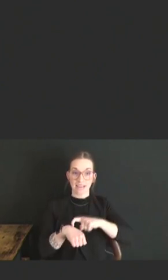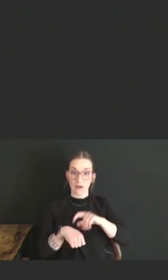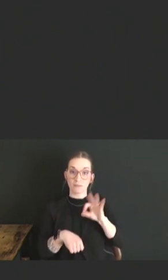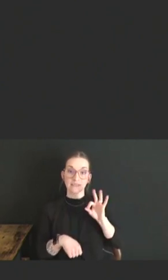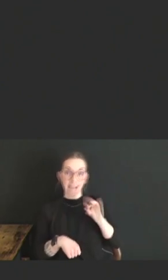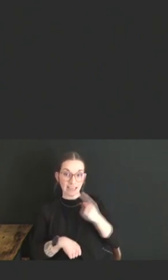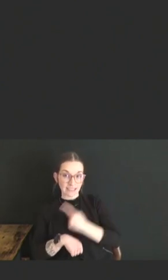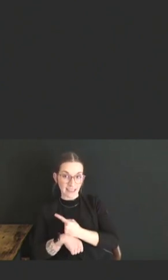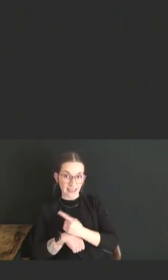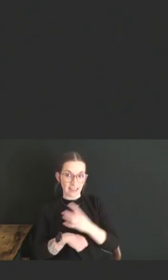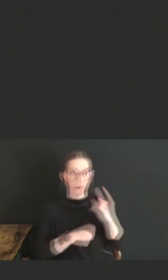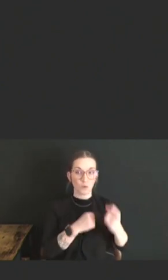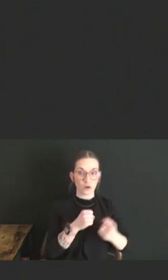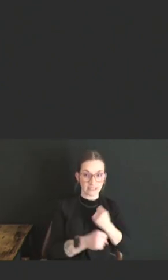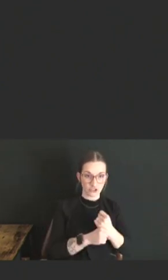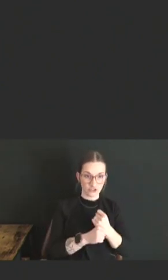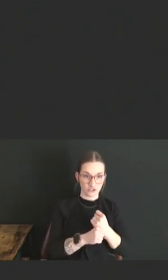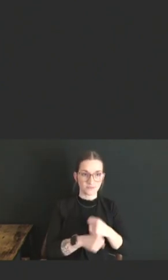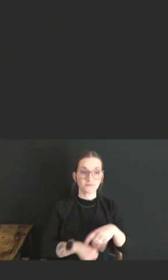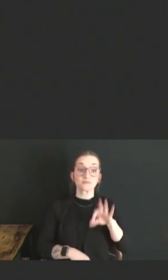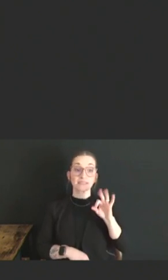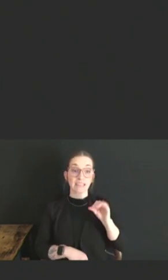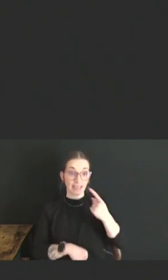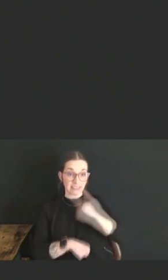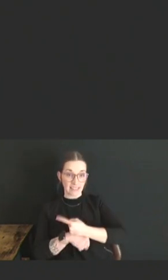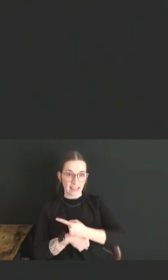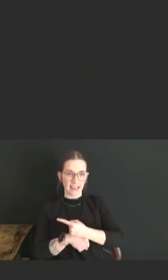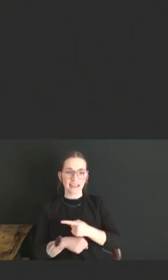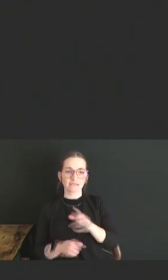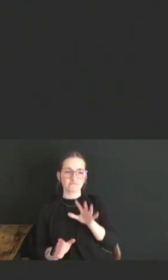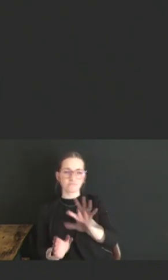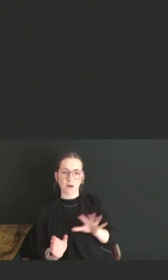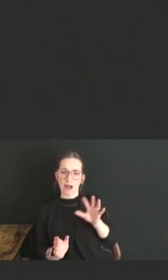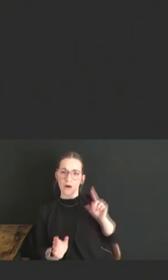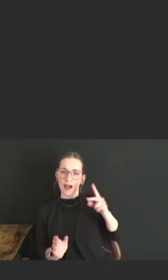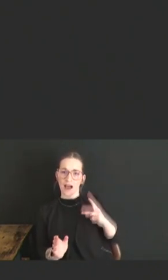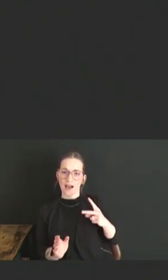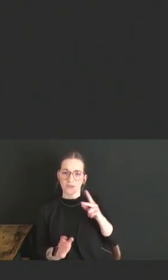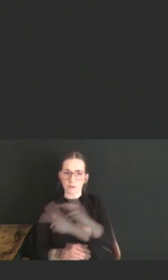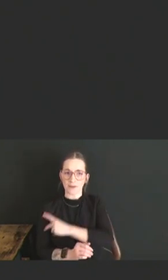of the 90-day follow-up, about half of patients were cleared for all levels of physical activity,